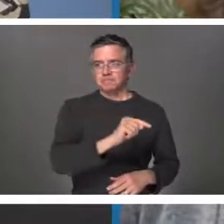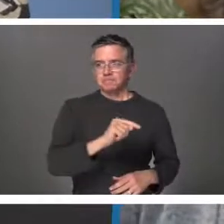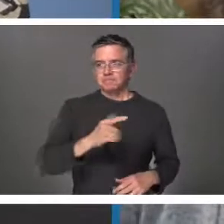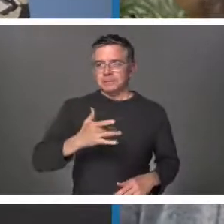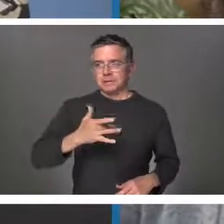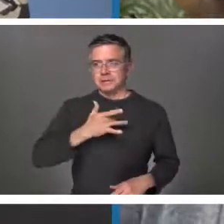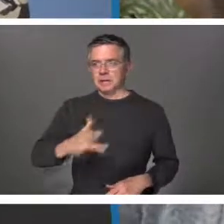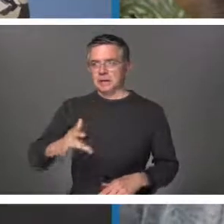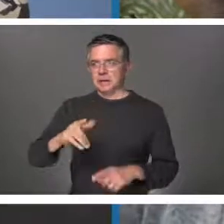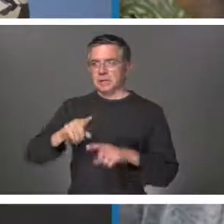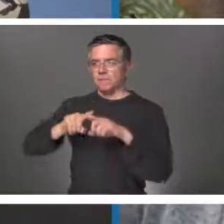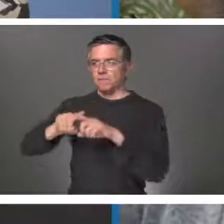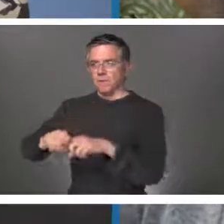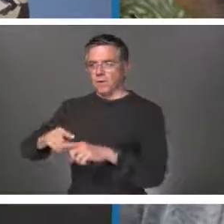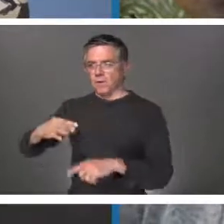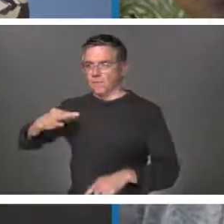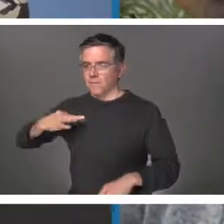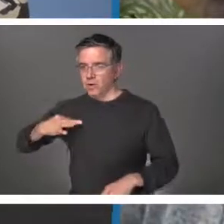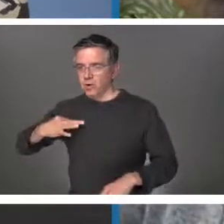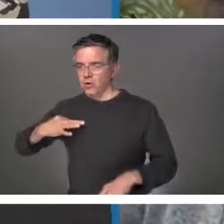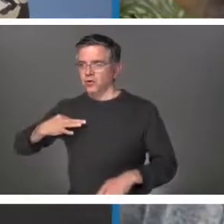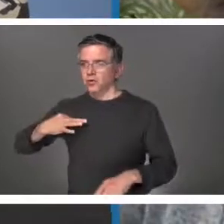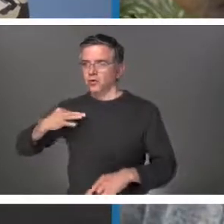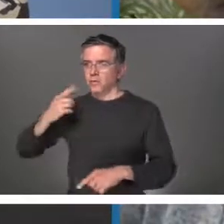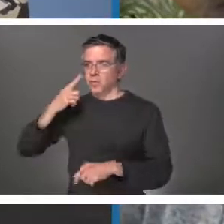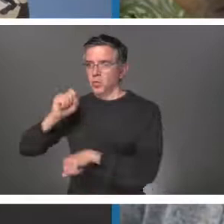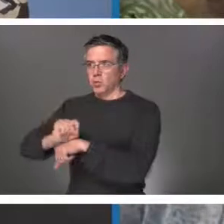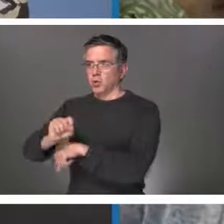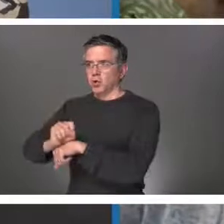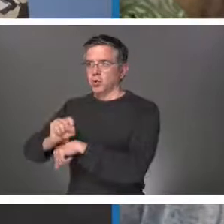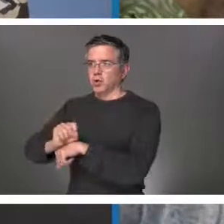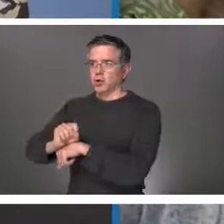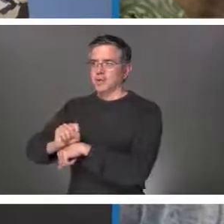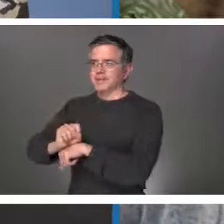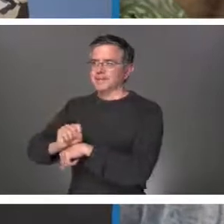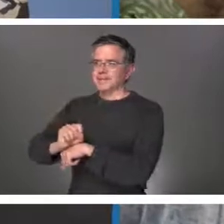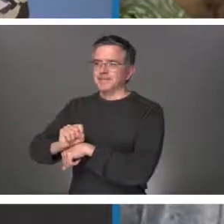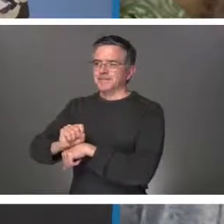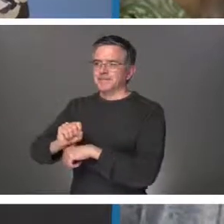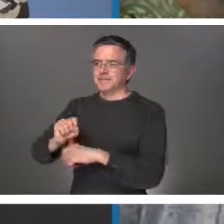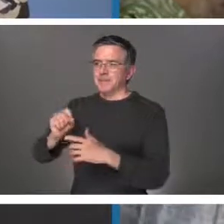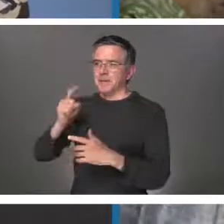and not thinking about again, you know, going back to community health workers and promotores,